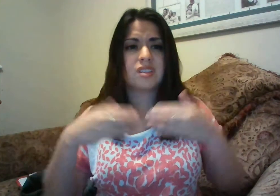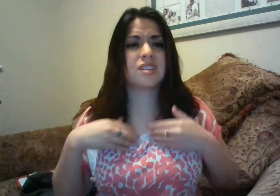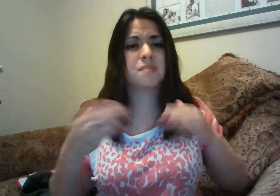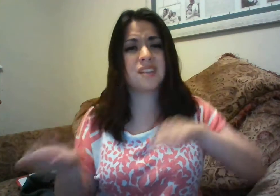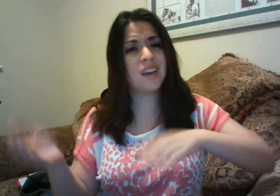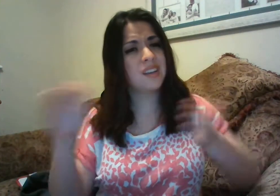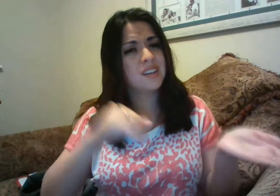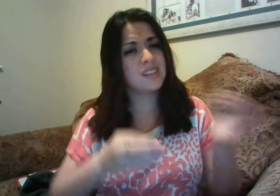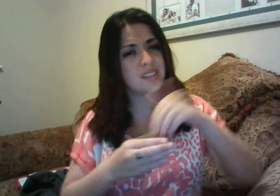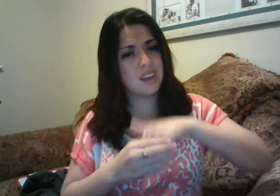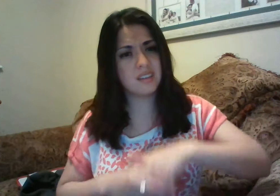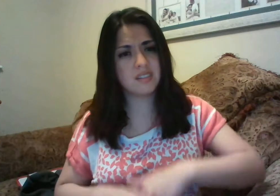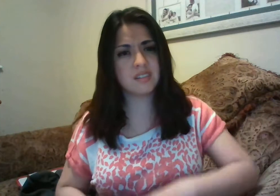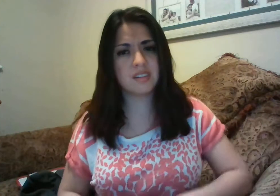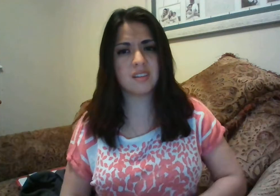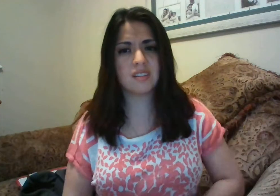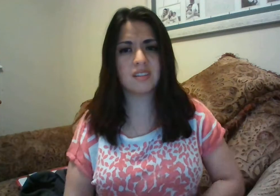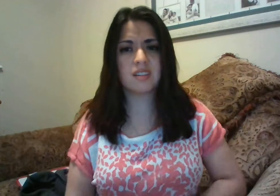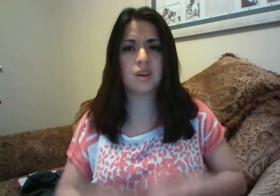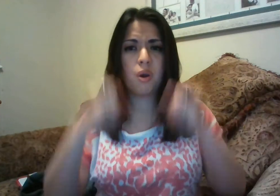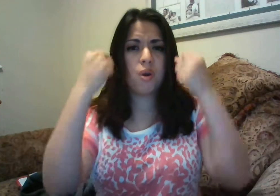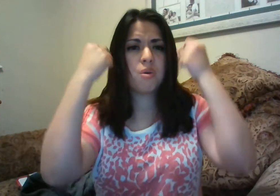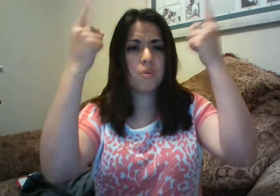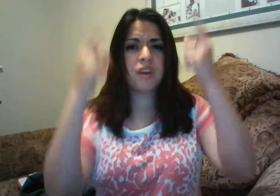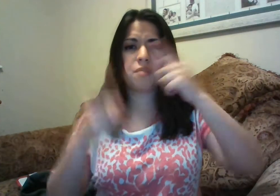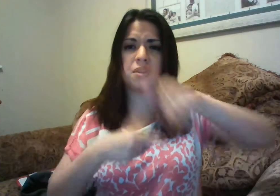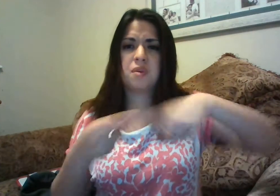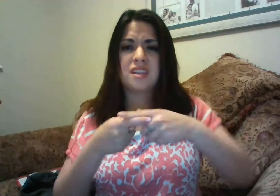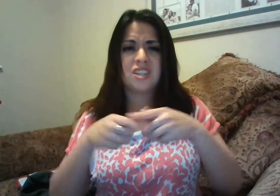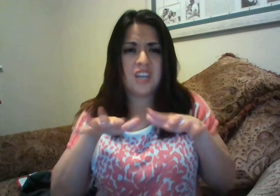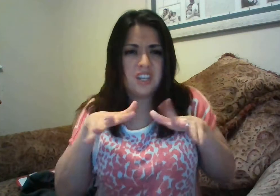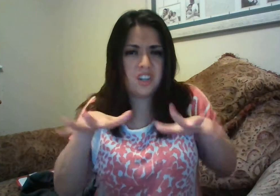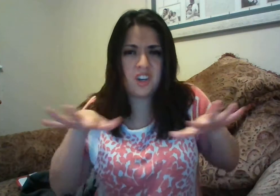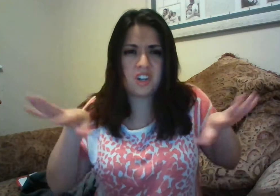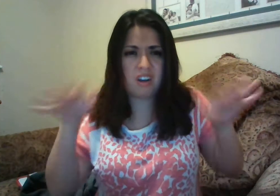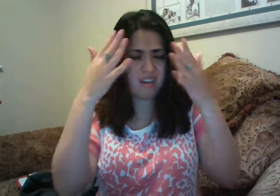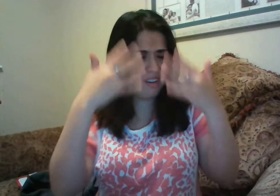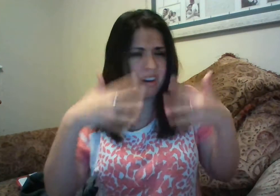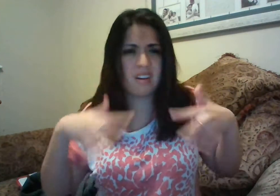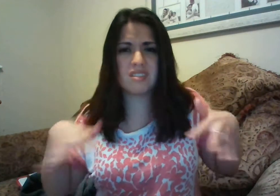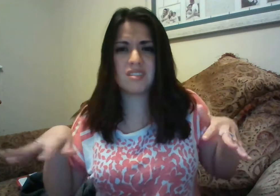'Cause I'm dying inside Wake me when the shakes are gone